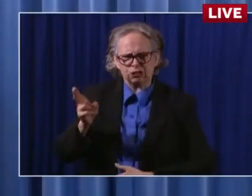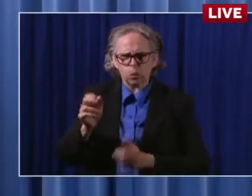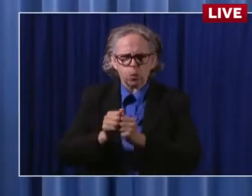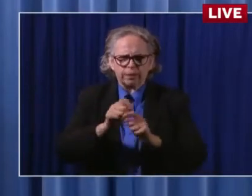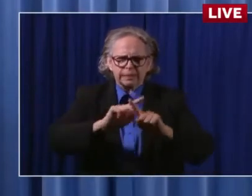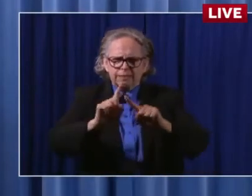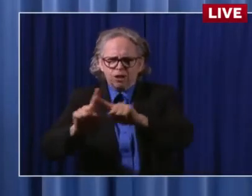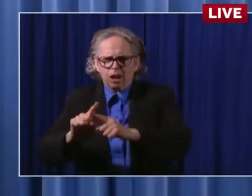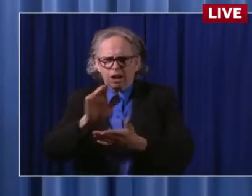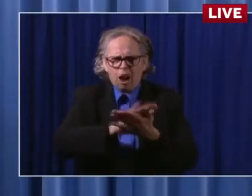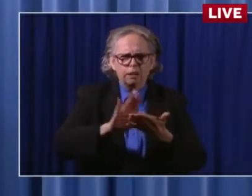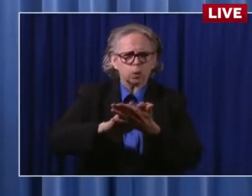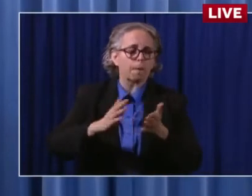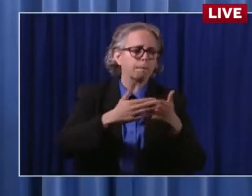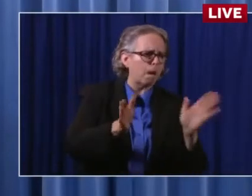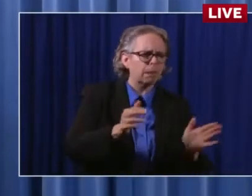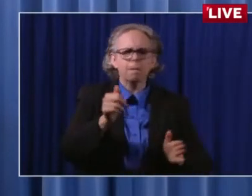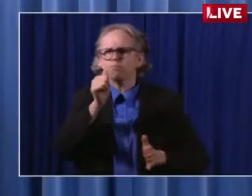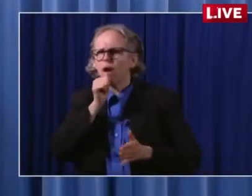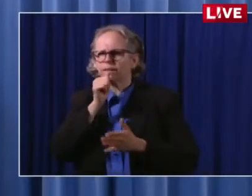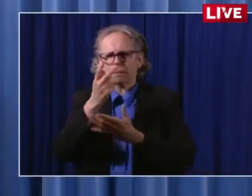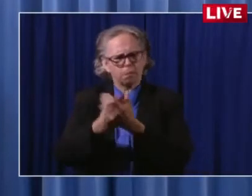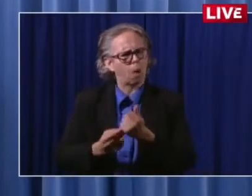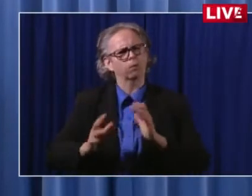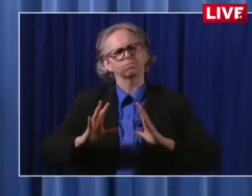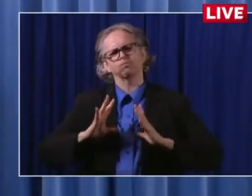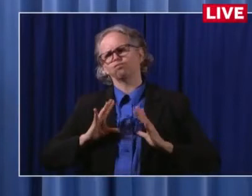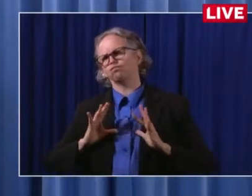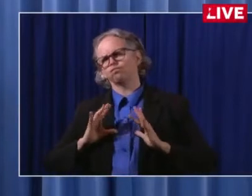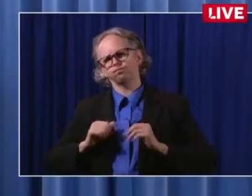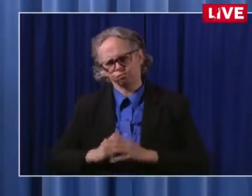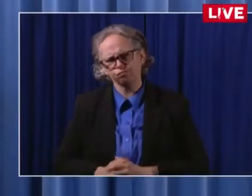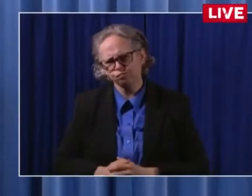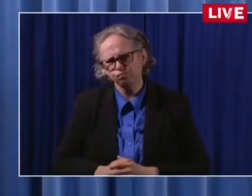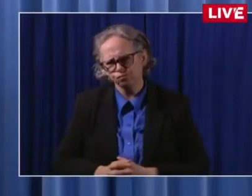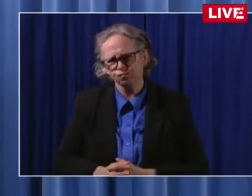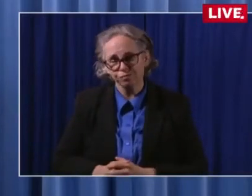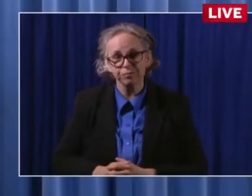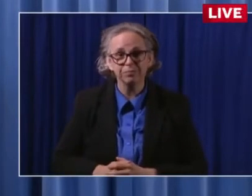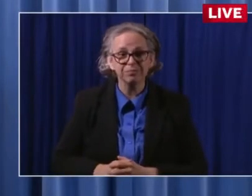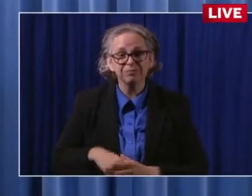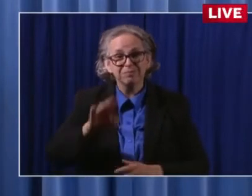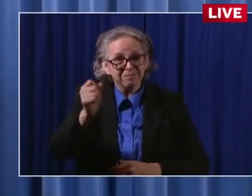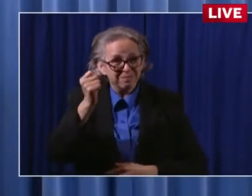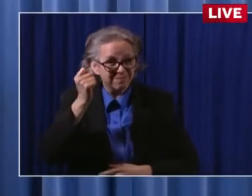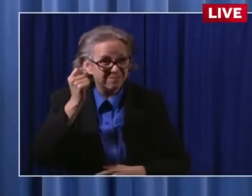WE ARE VERY, VERY PROUD OF THESE SCHOOLS, BOTH PUBLIC AND PRIVATE.